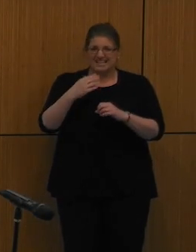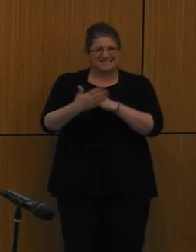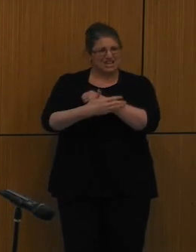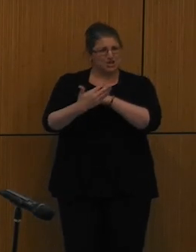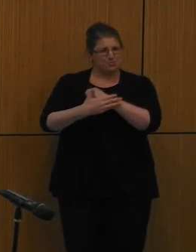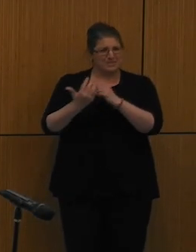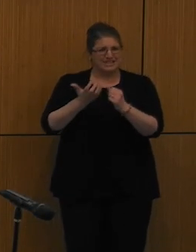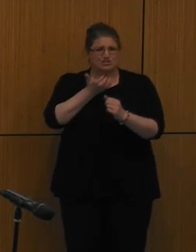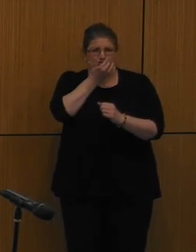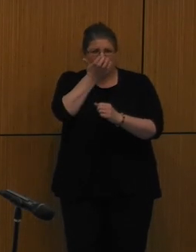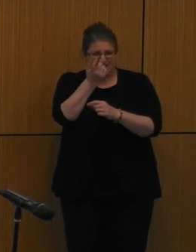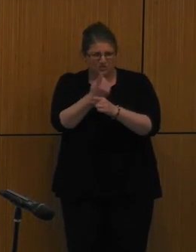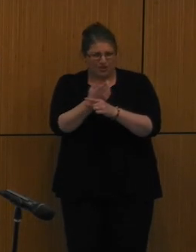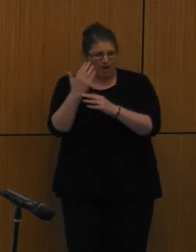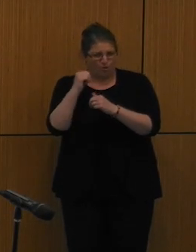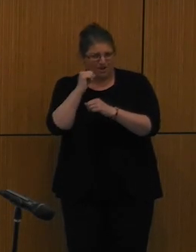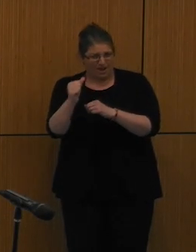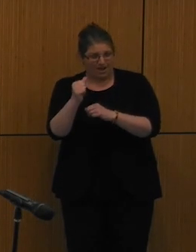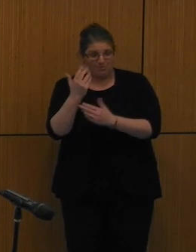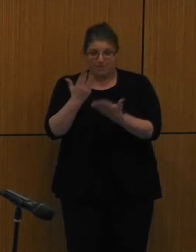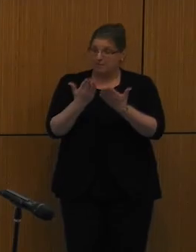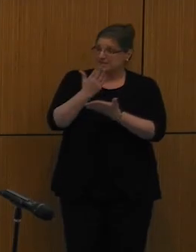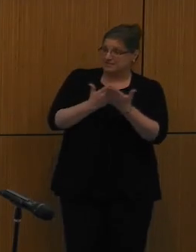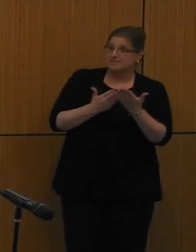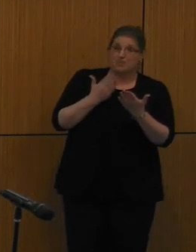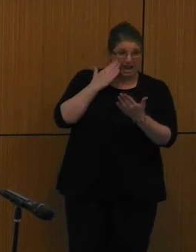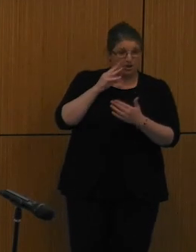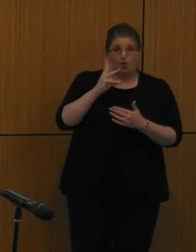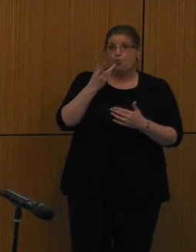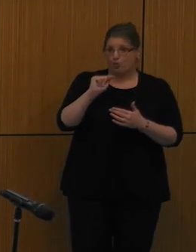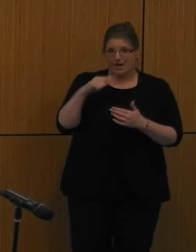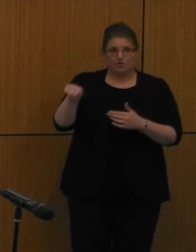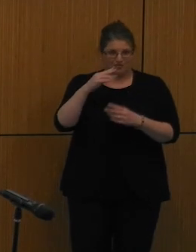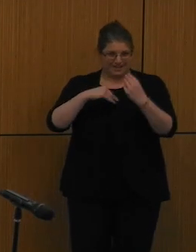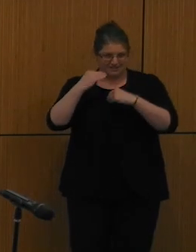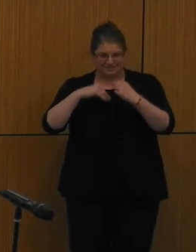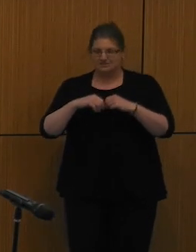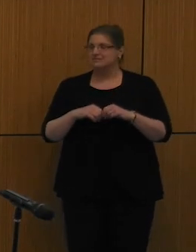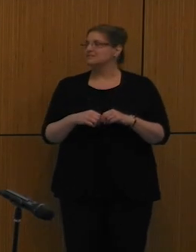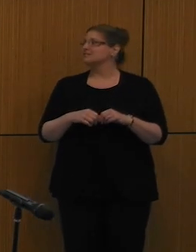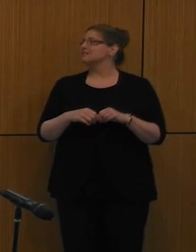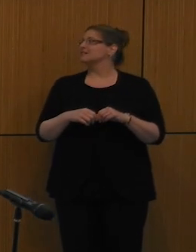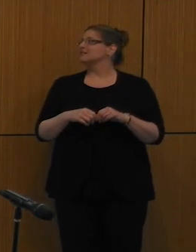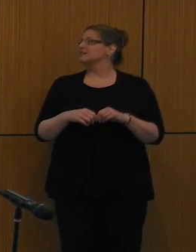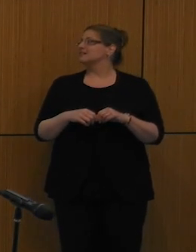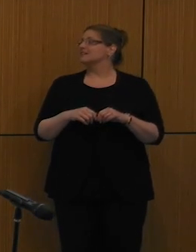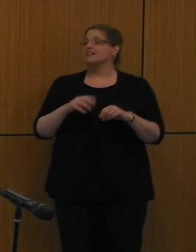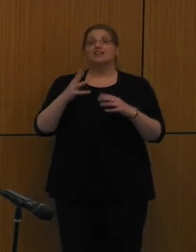But some of you have consumed wheat. And, we're also trying to see, as you can see